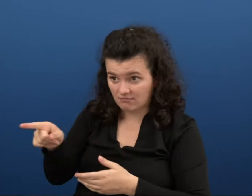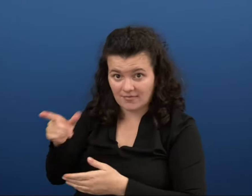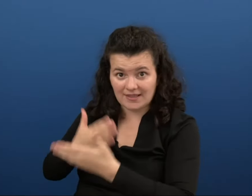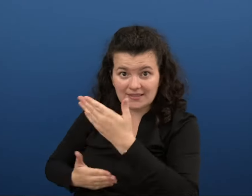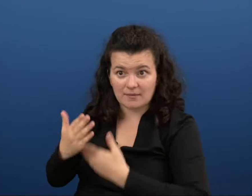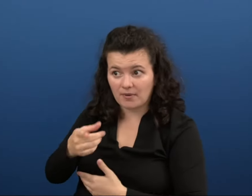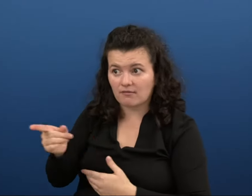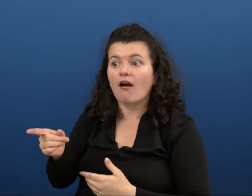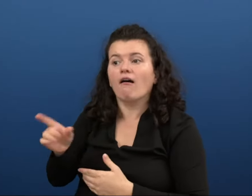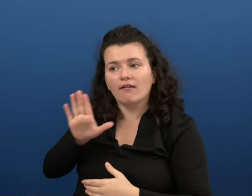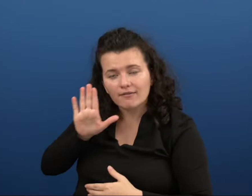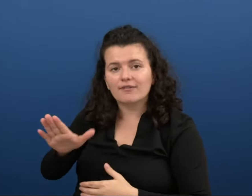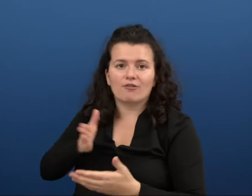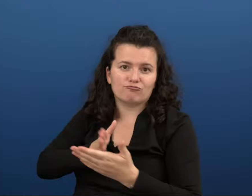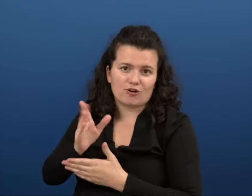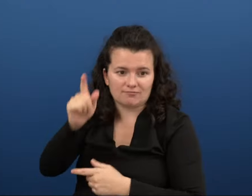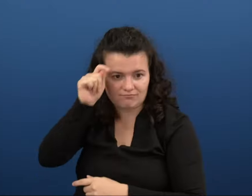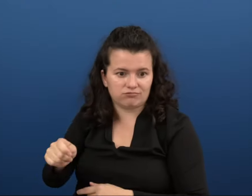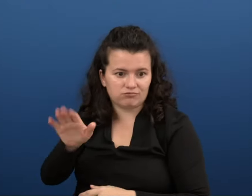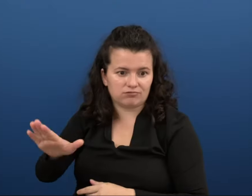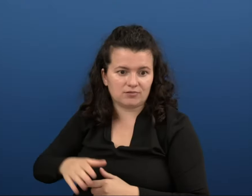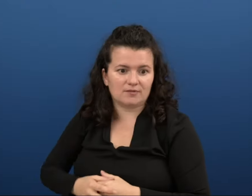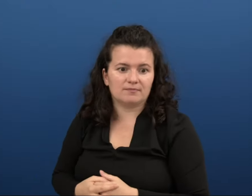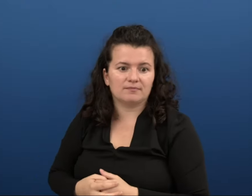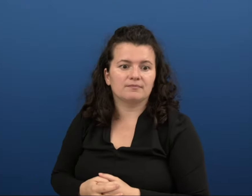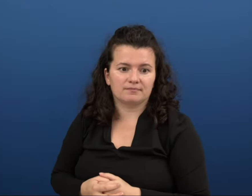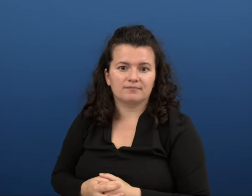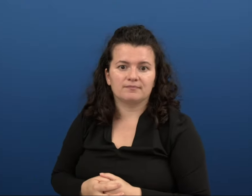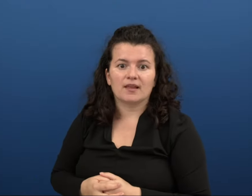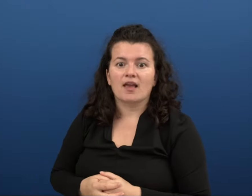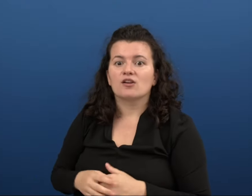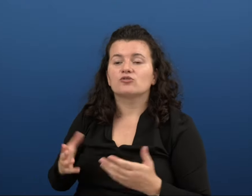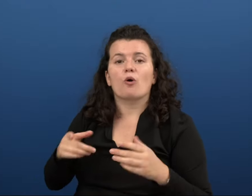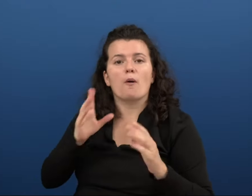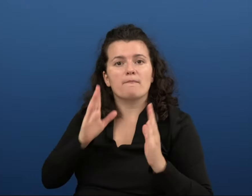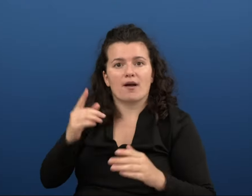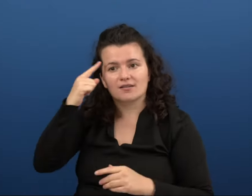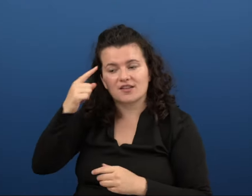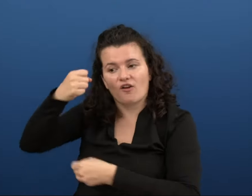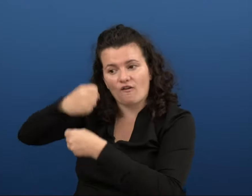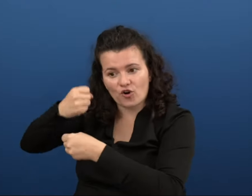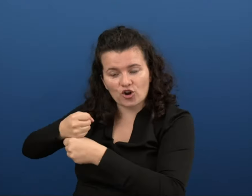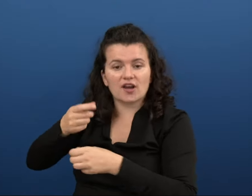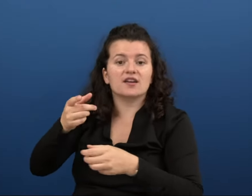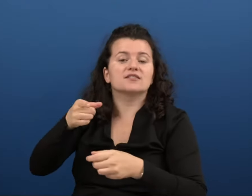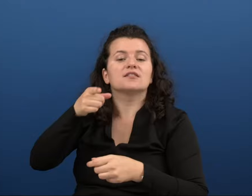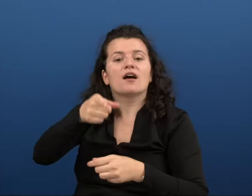16:31:26 Somehow are going to include, you know, the disability as our constitution on